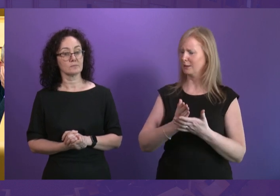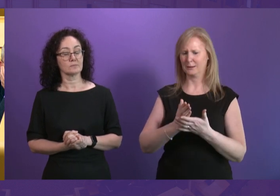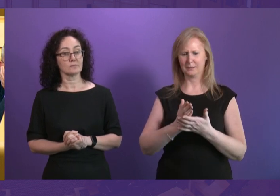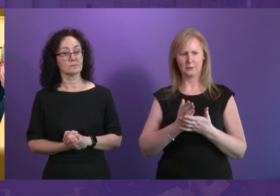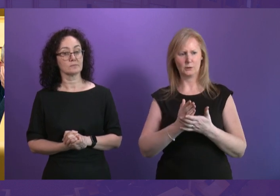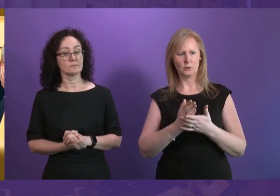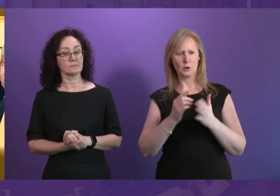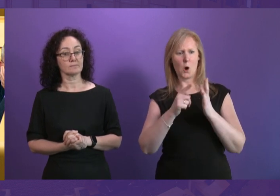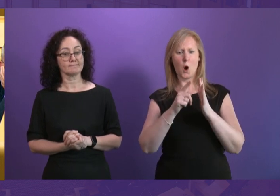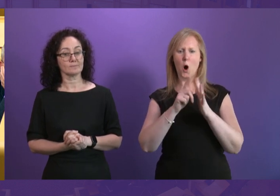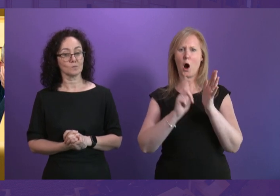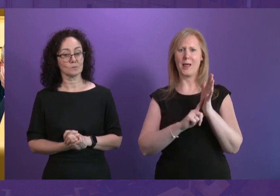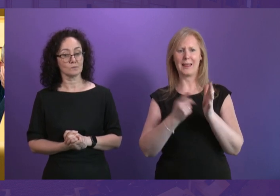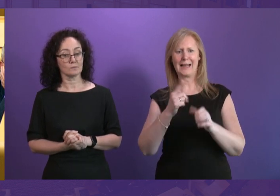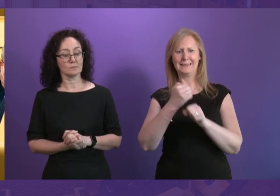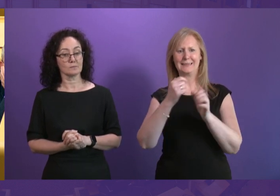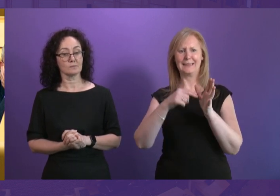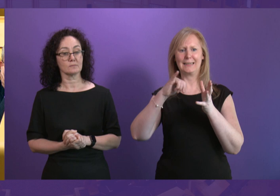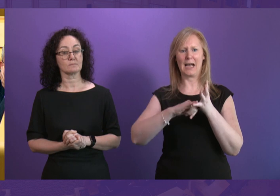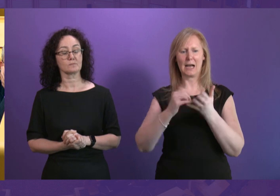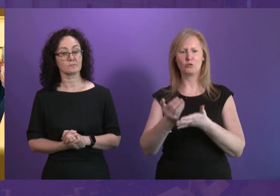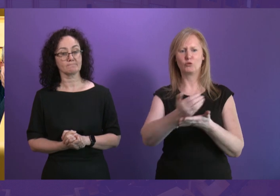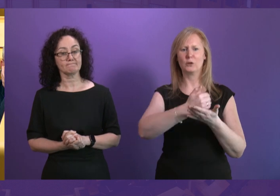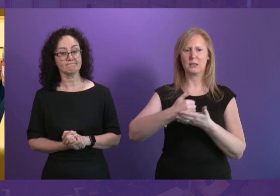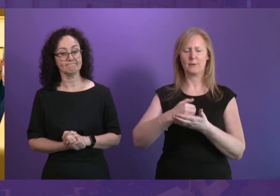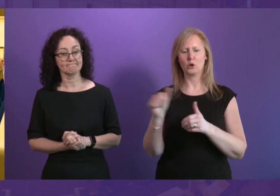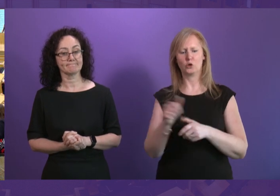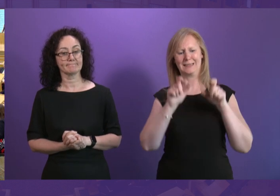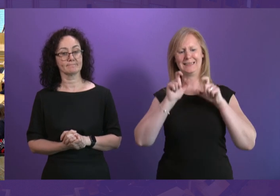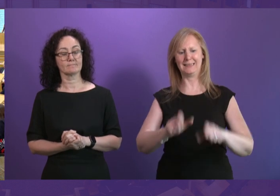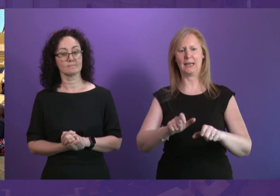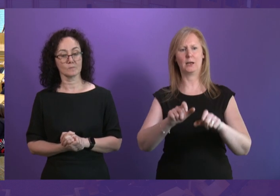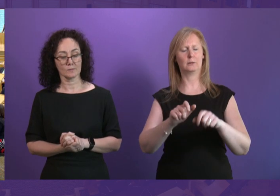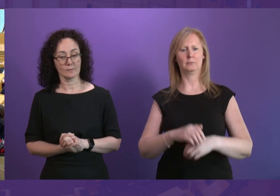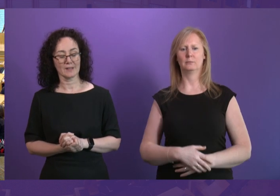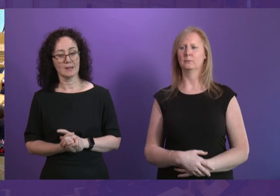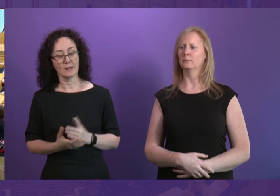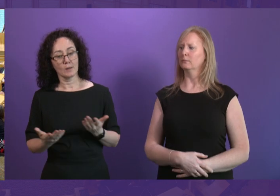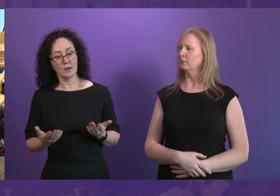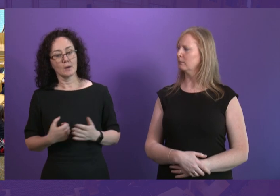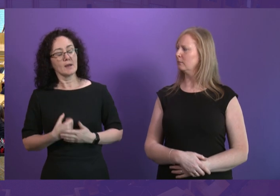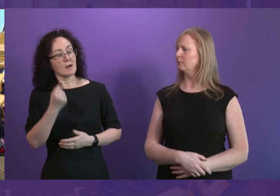in the North Sea and elsewhere must stay there unburned? The First Minister: We certainly understand the importance of